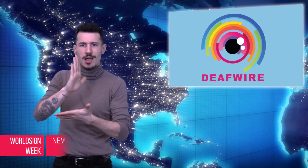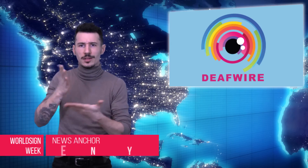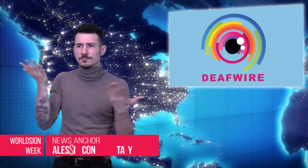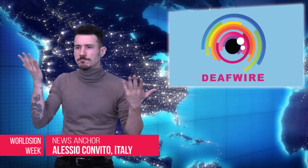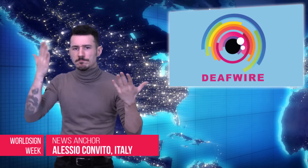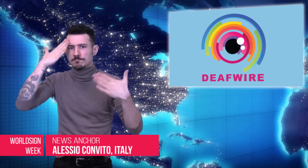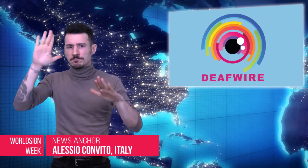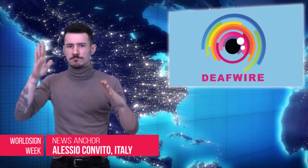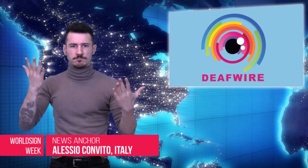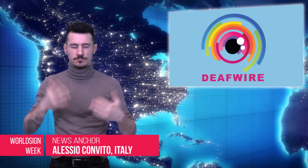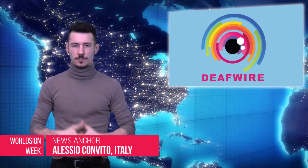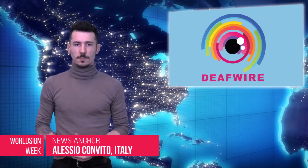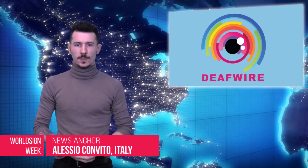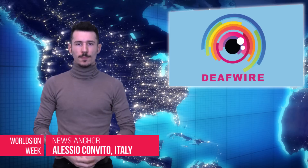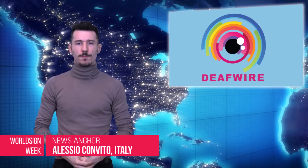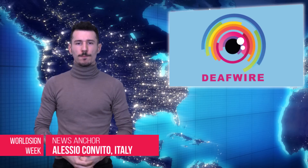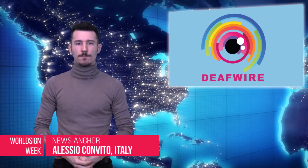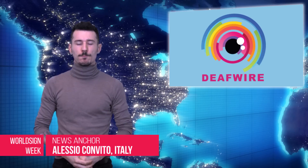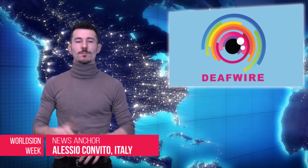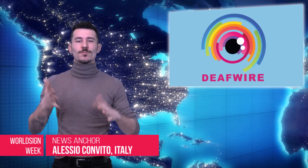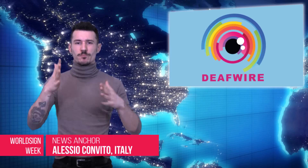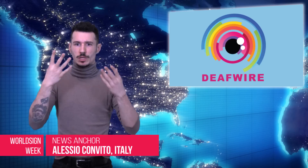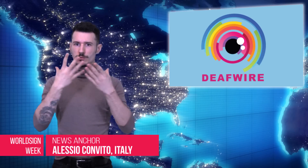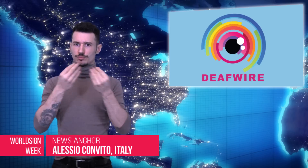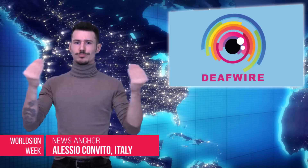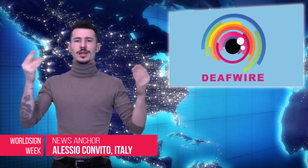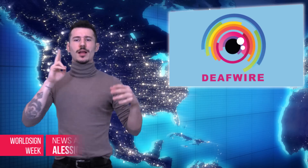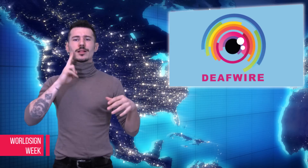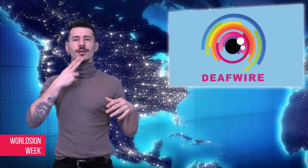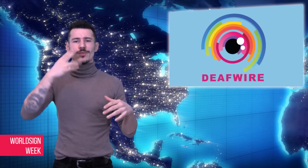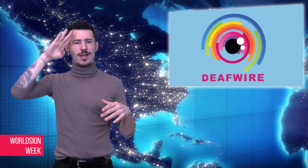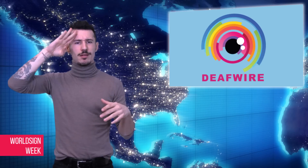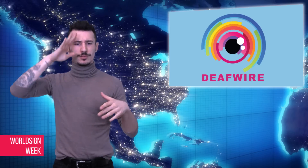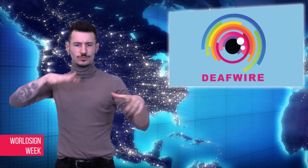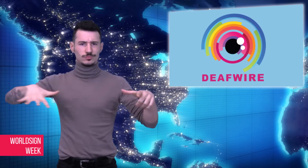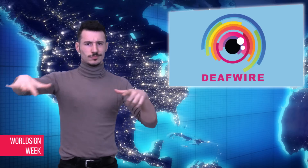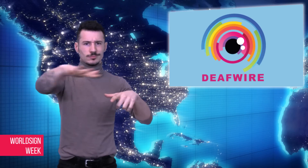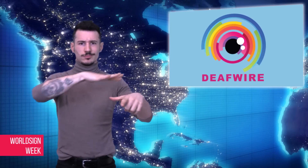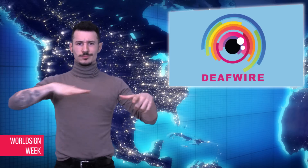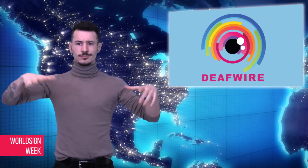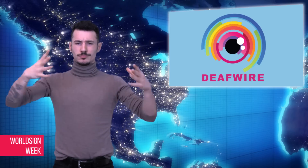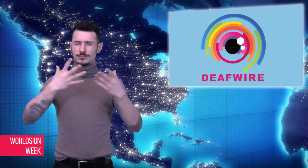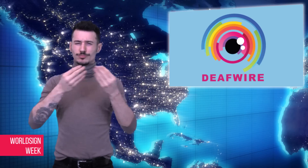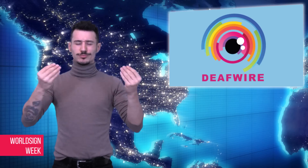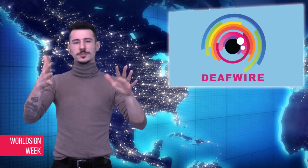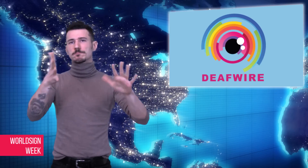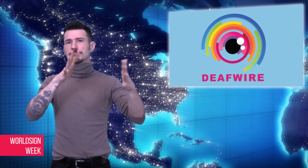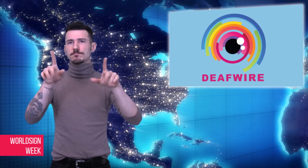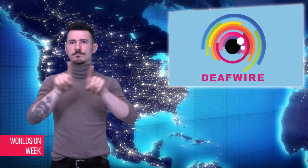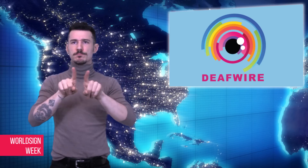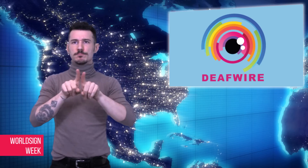Two out of three Irish Deaf people have